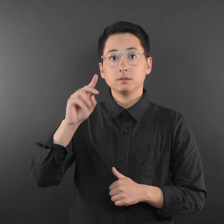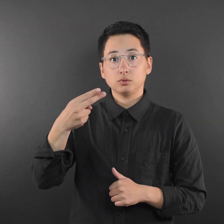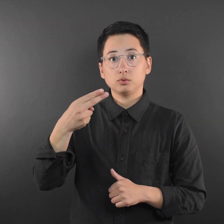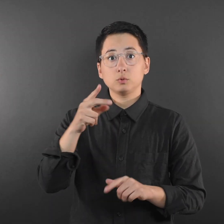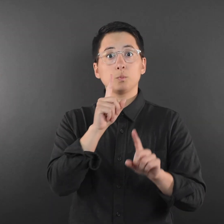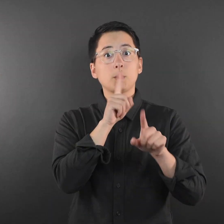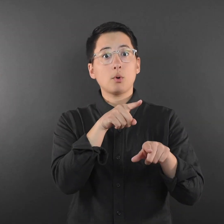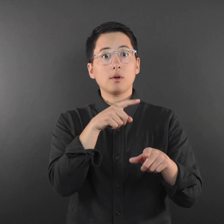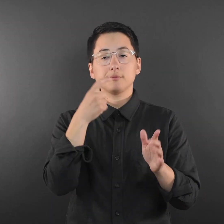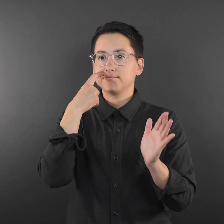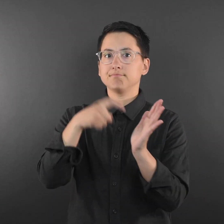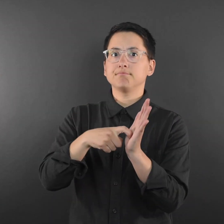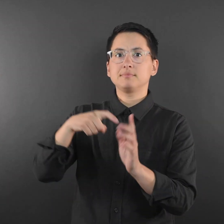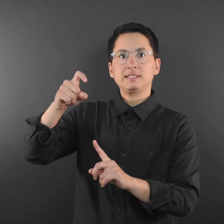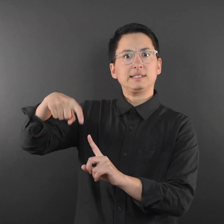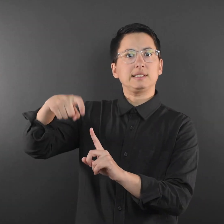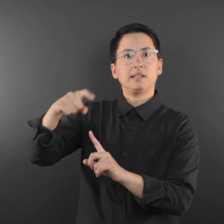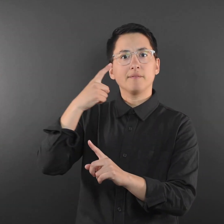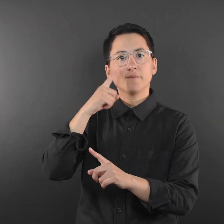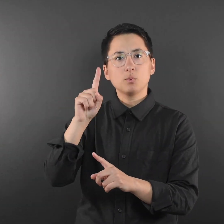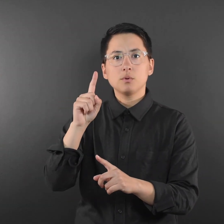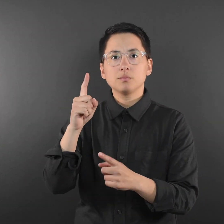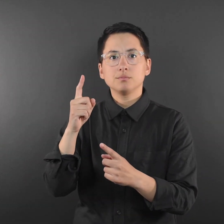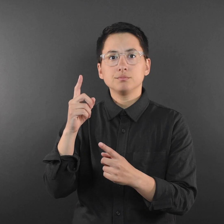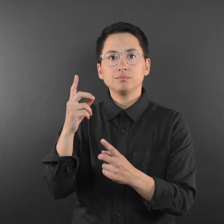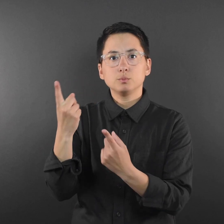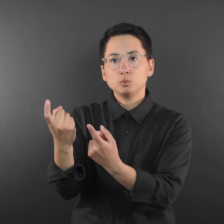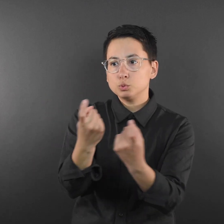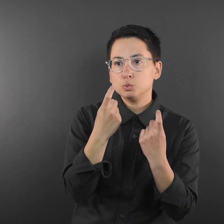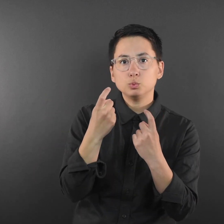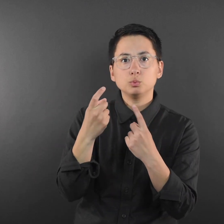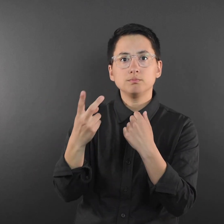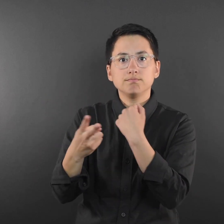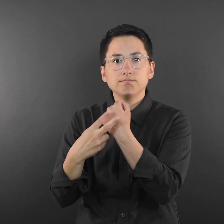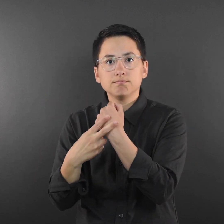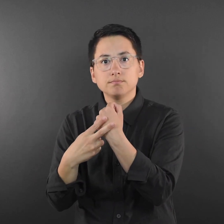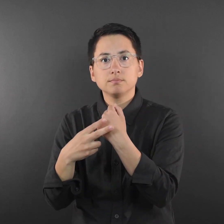MDH Report Highlights Need for Retaining and Recruiting Health Care Workforce